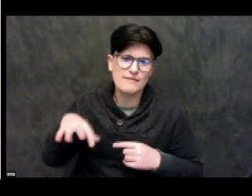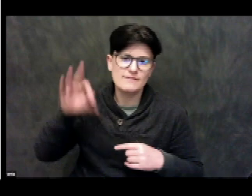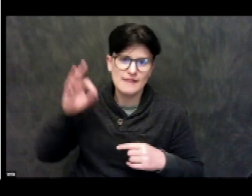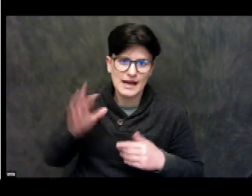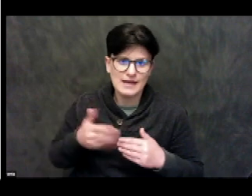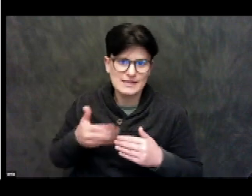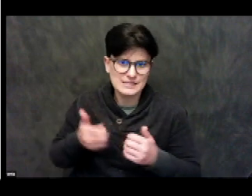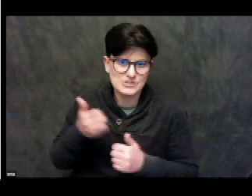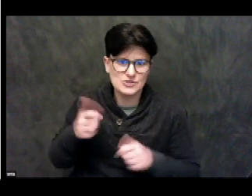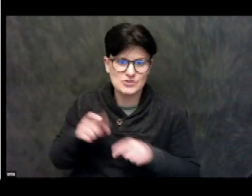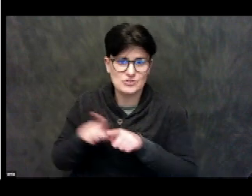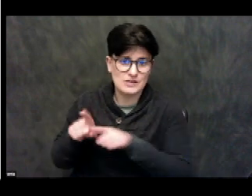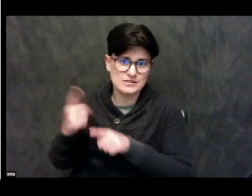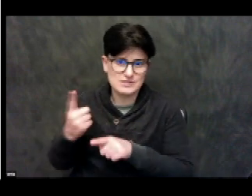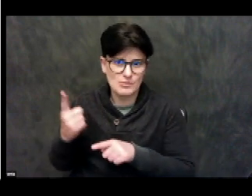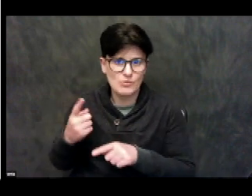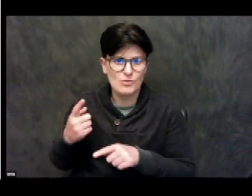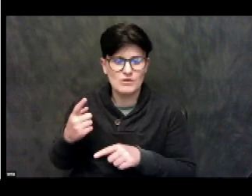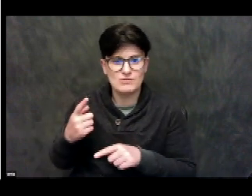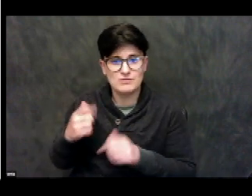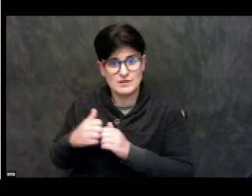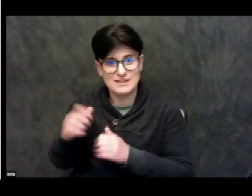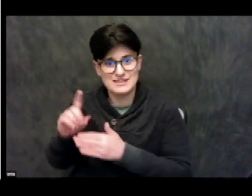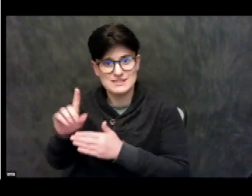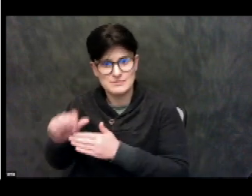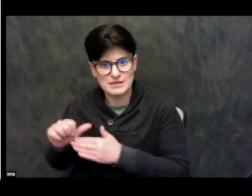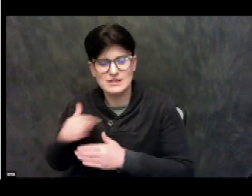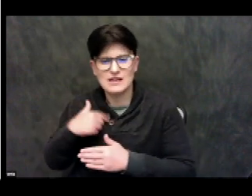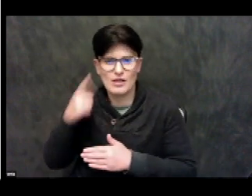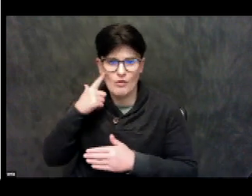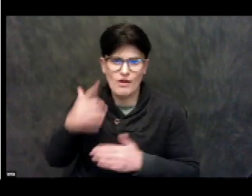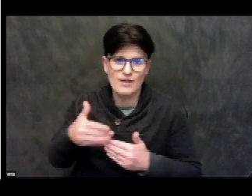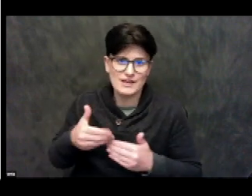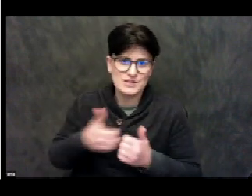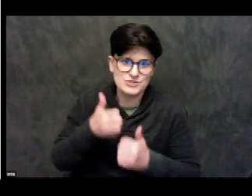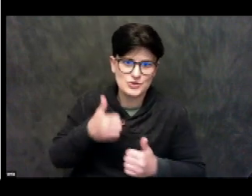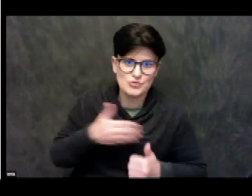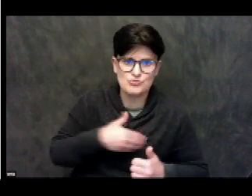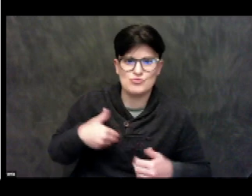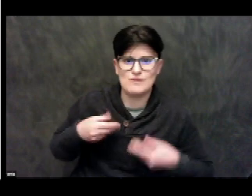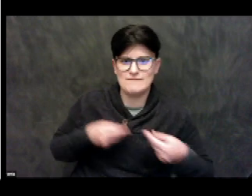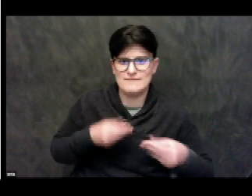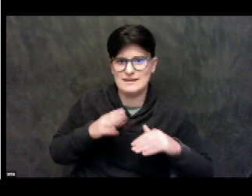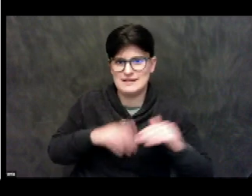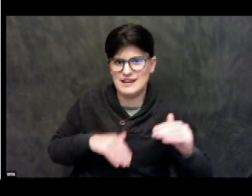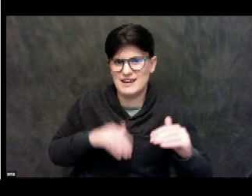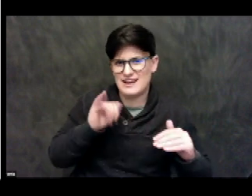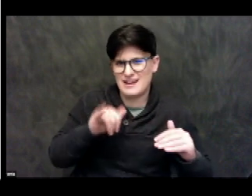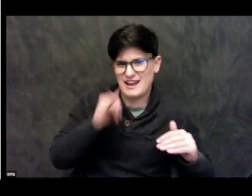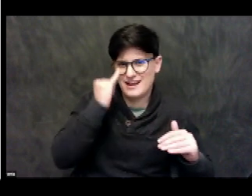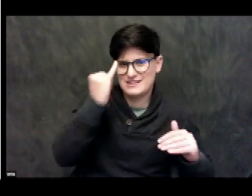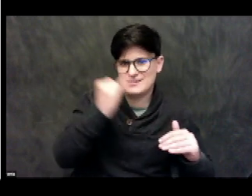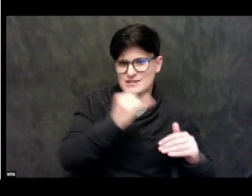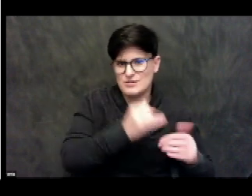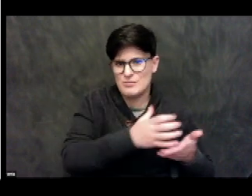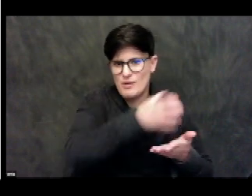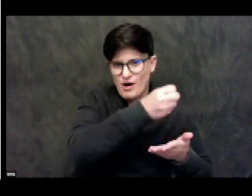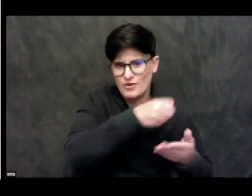a disability to breastfeed than the idea of bottle feeding. Thank you so much. That's such a valid point as well.